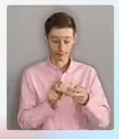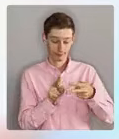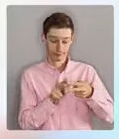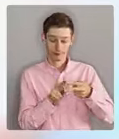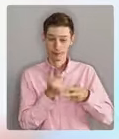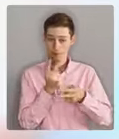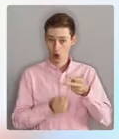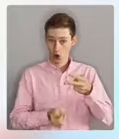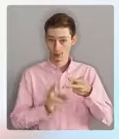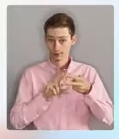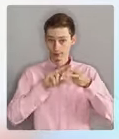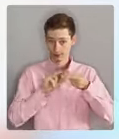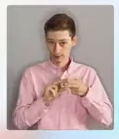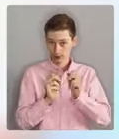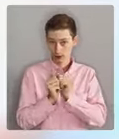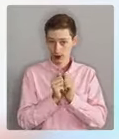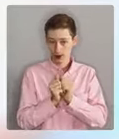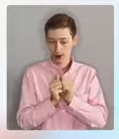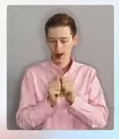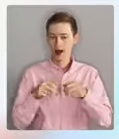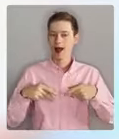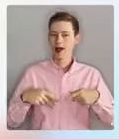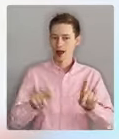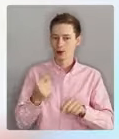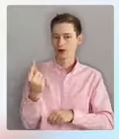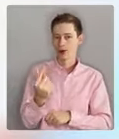Together, Destinations and Group Presence enable something we call VR travel,